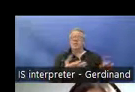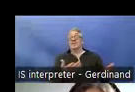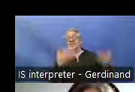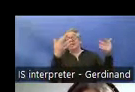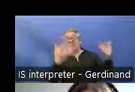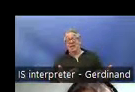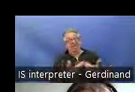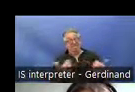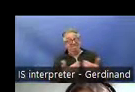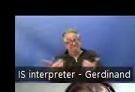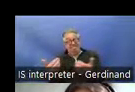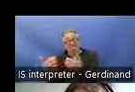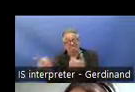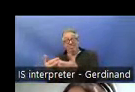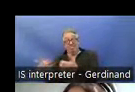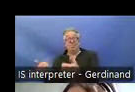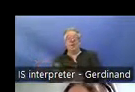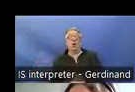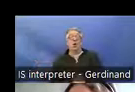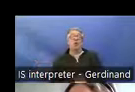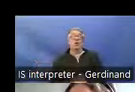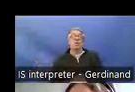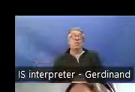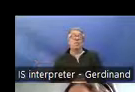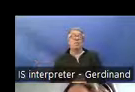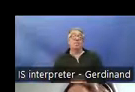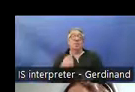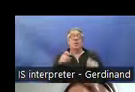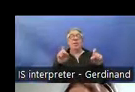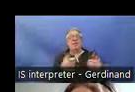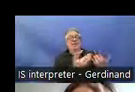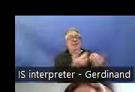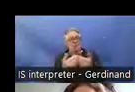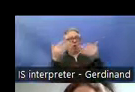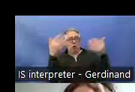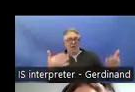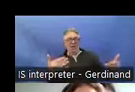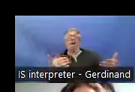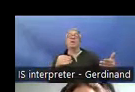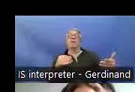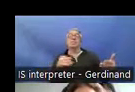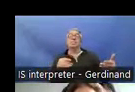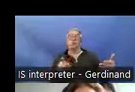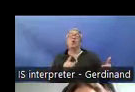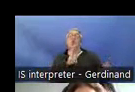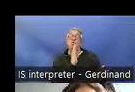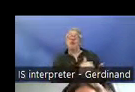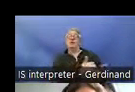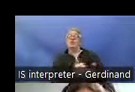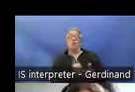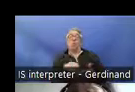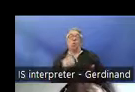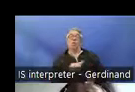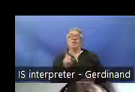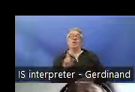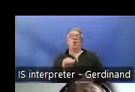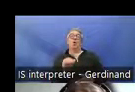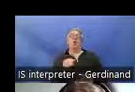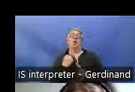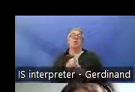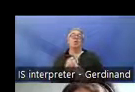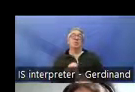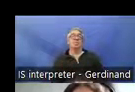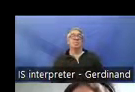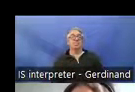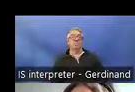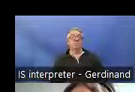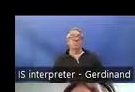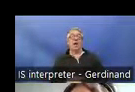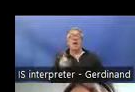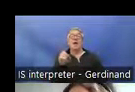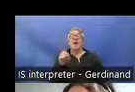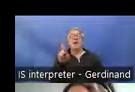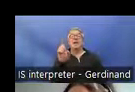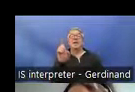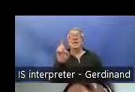organizations have access